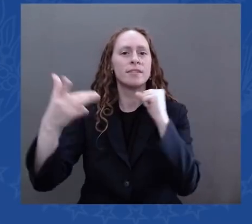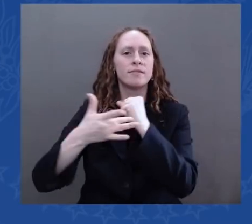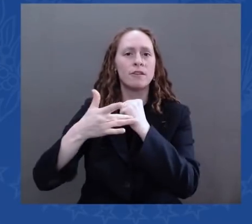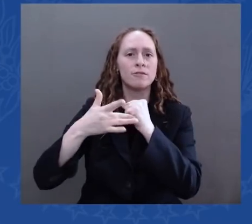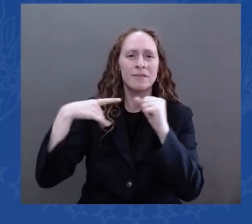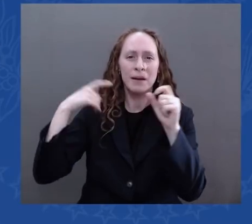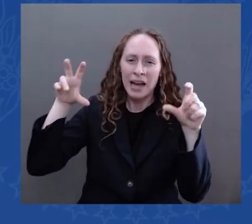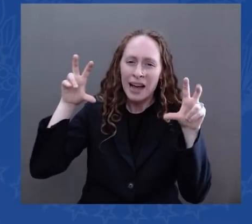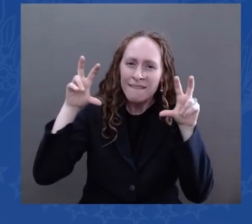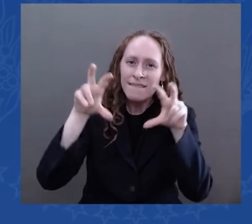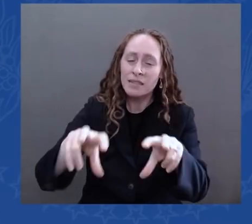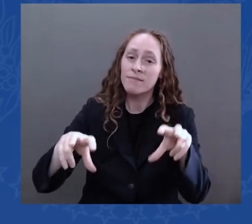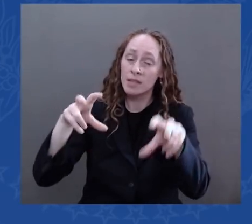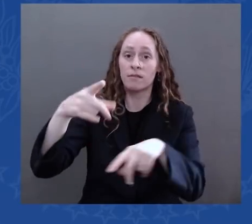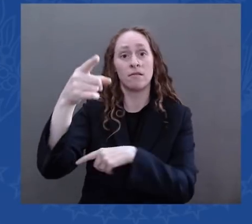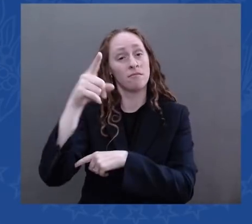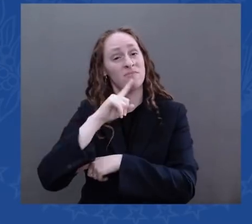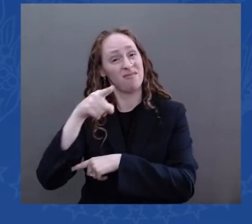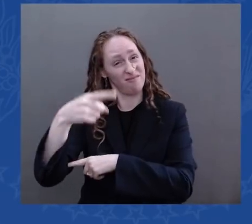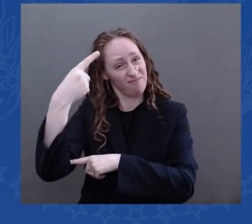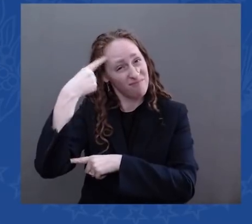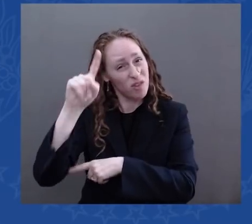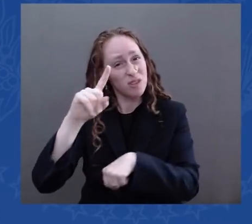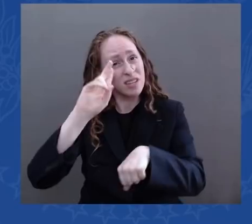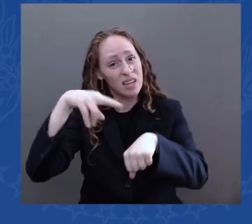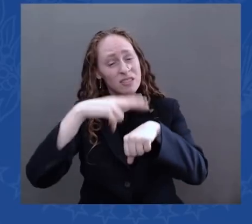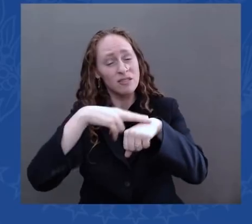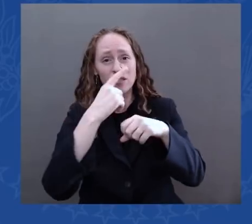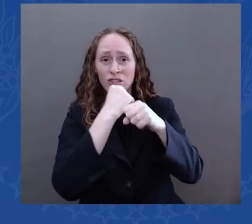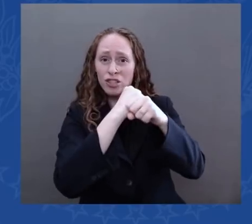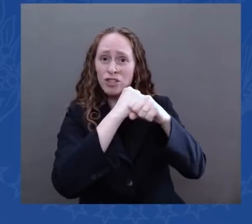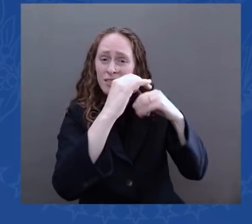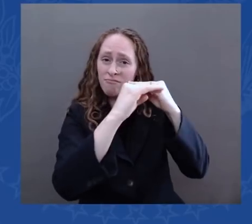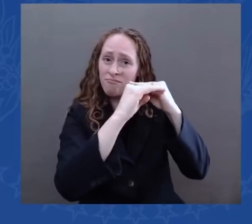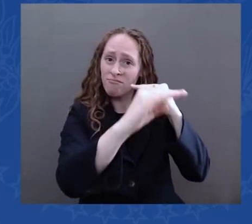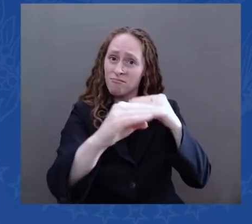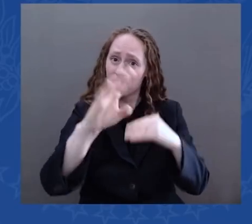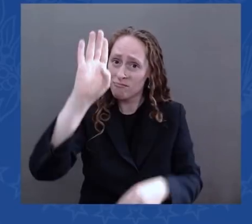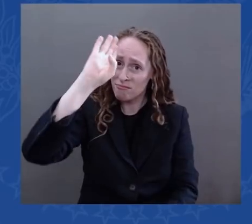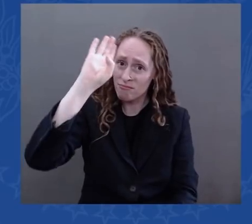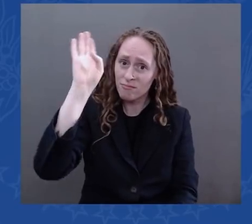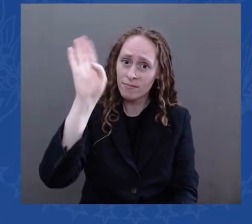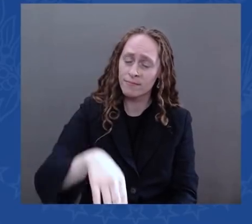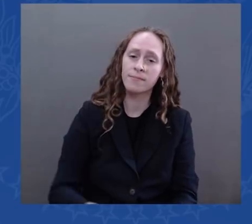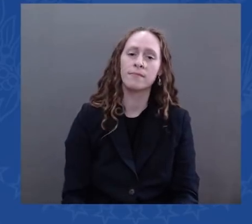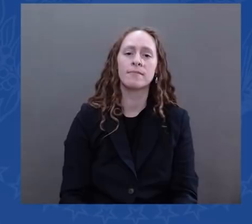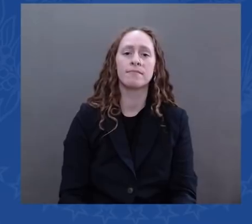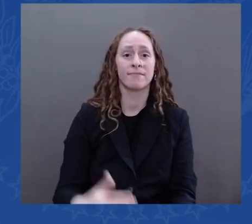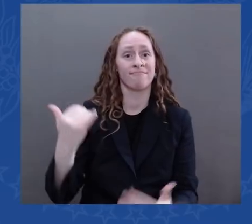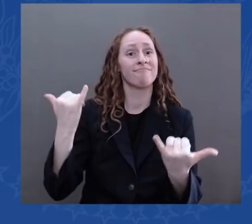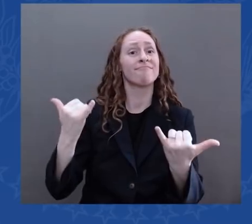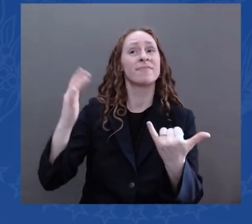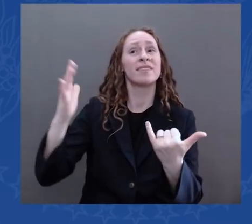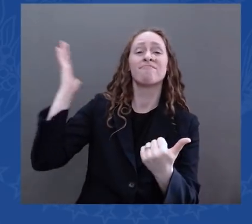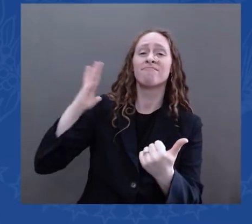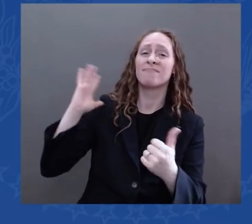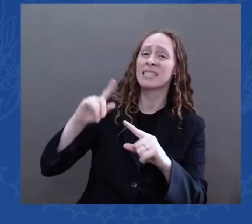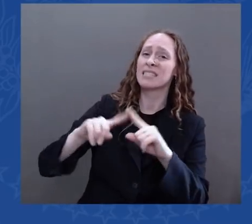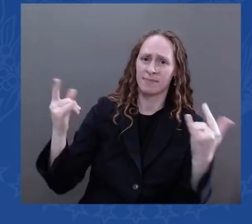but we're in a different world today. America is more prosperous, more successful, and more just when it is more secure.